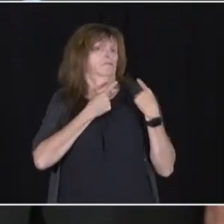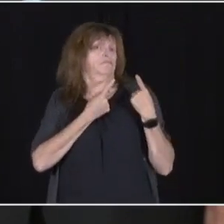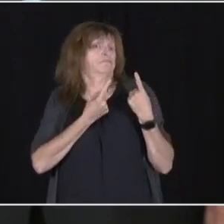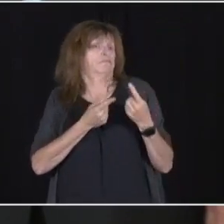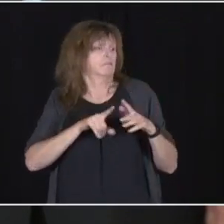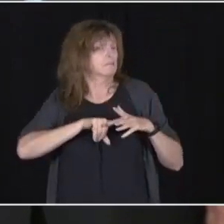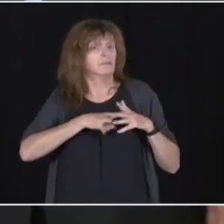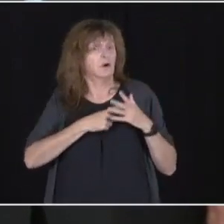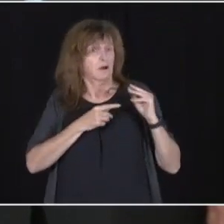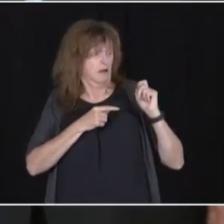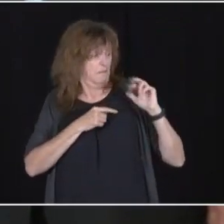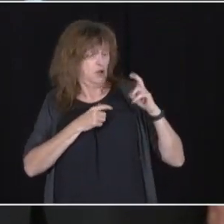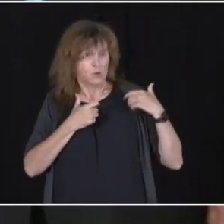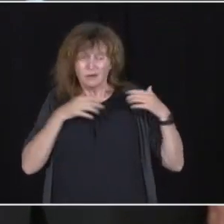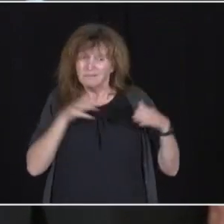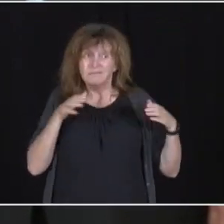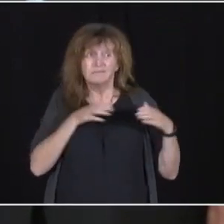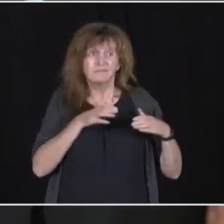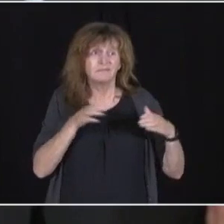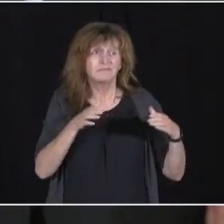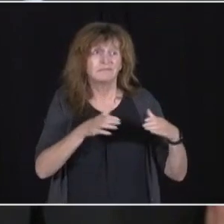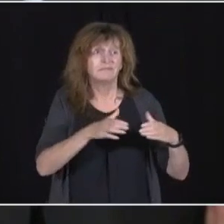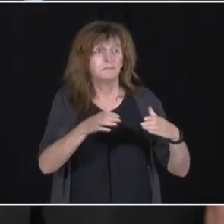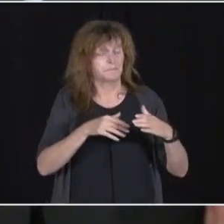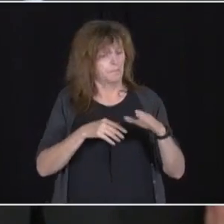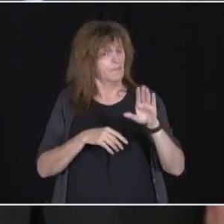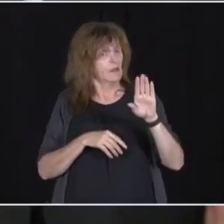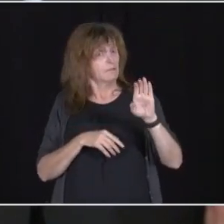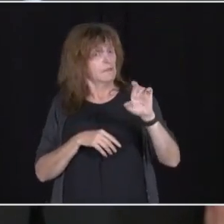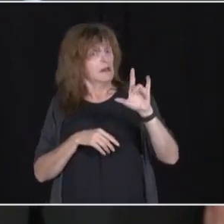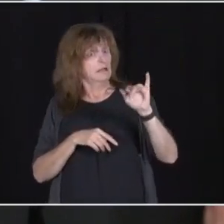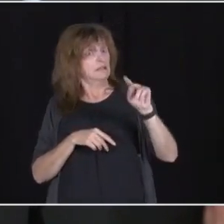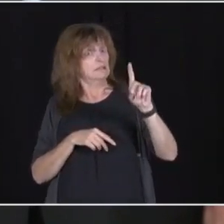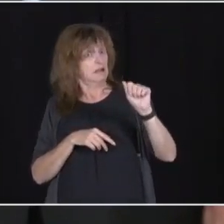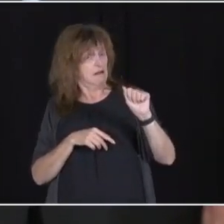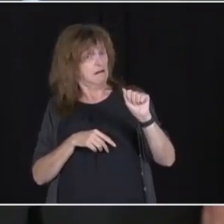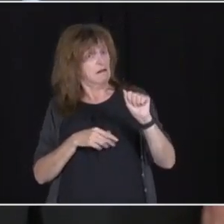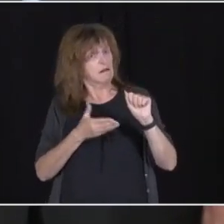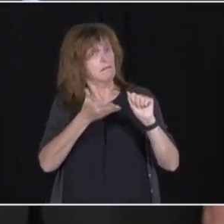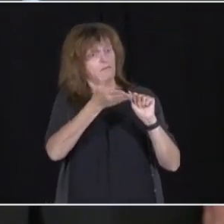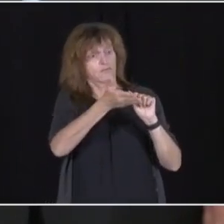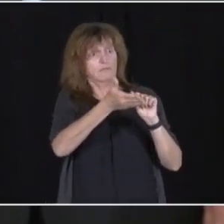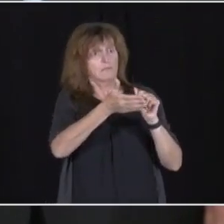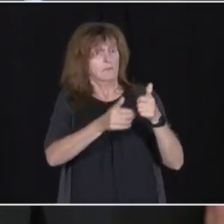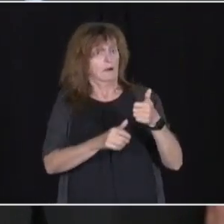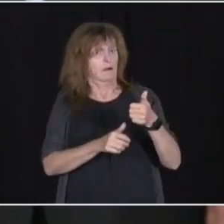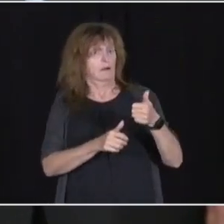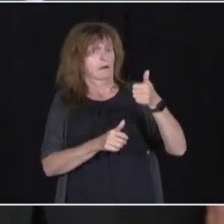Specifically, I know that Belinda has received a number of briefings as the parliamentary assistant to the minister. We have had no indication